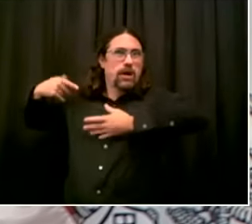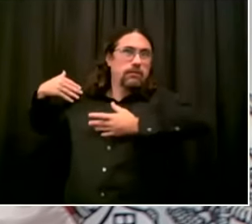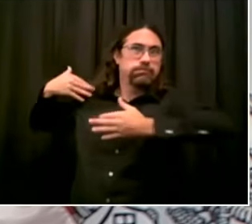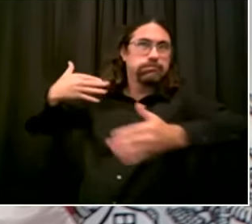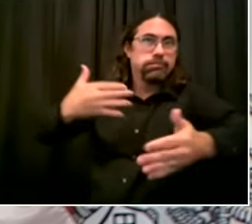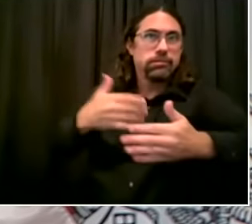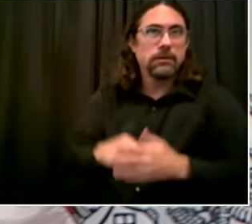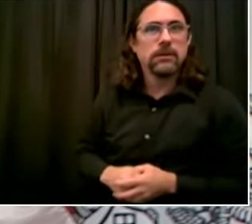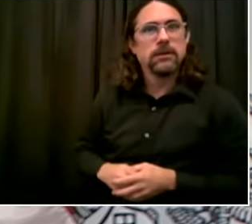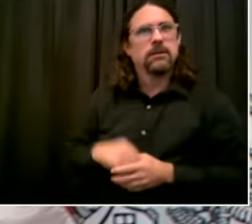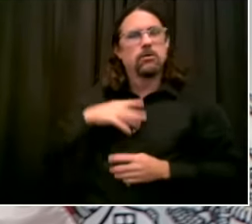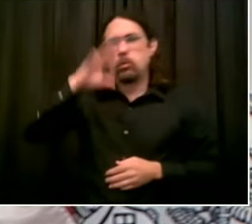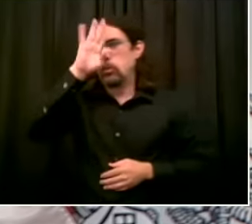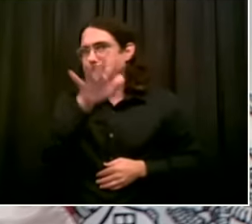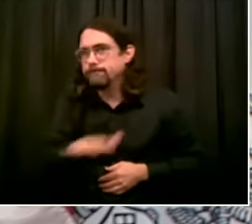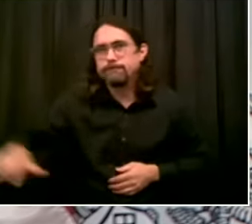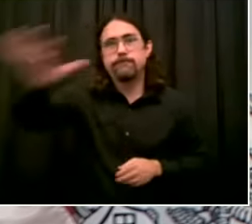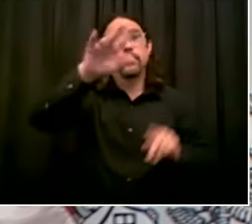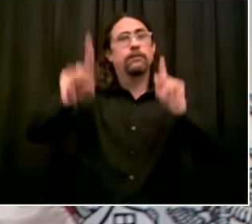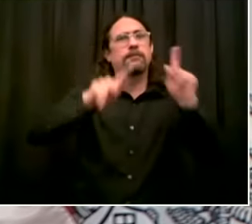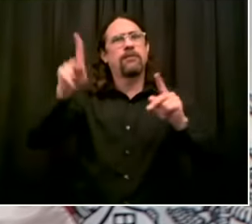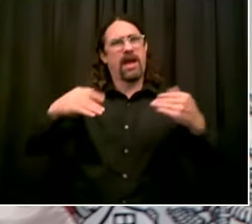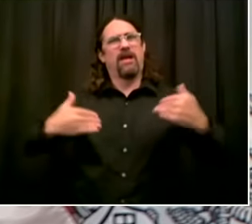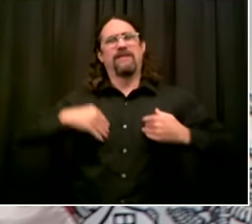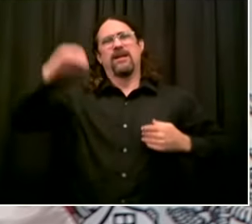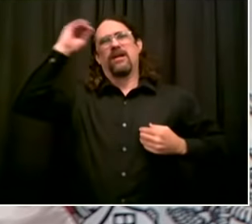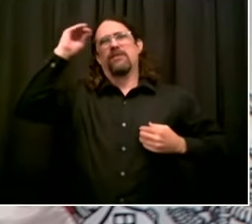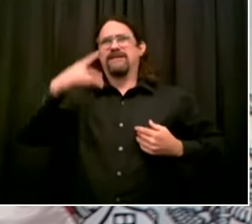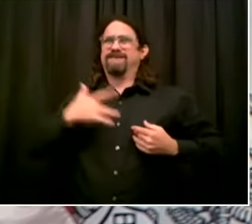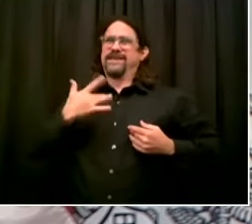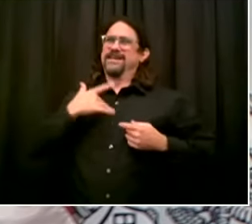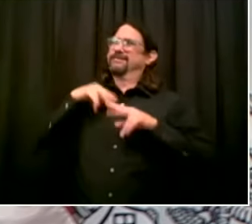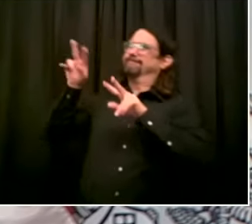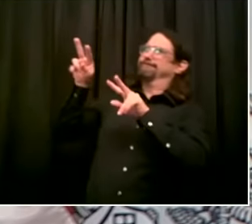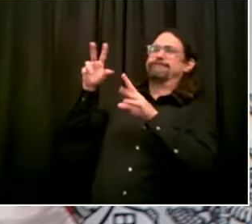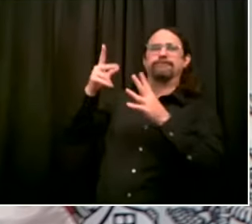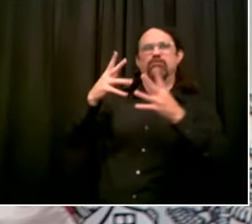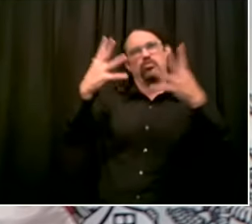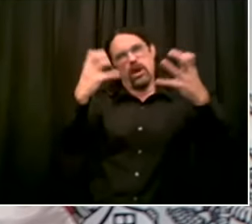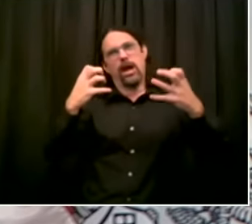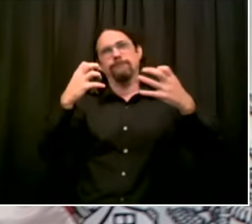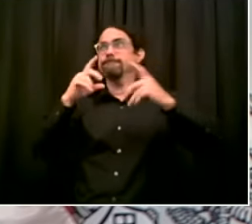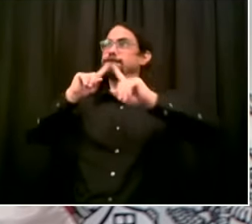PEOPLE FROM VOTING AND PURPOSELY SOW CONFUSION. LET'S SPEAK PLAINLY. HE'TRS YING TO LAY THE